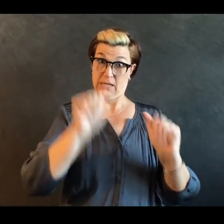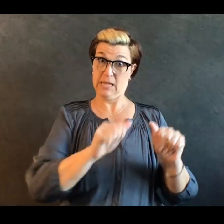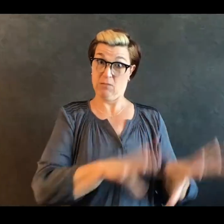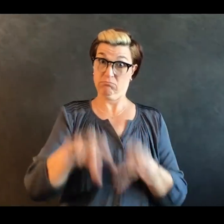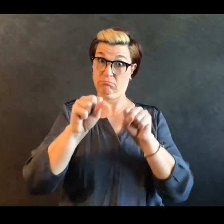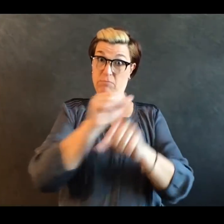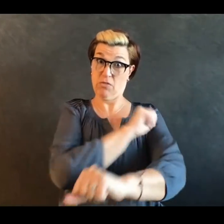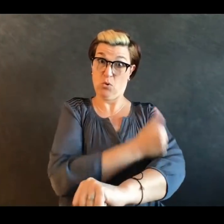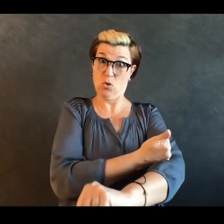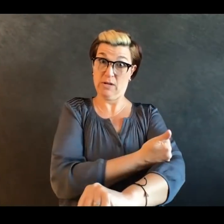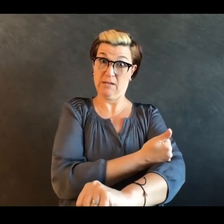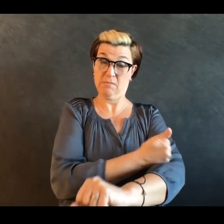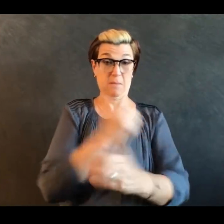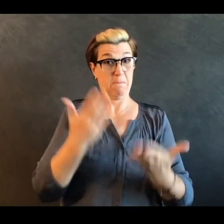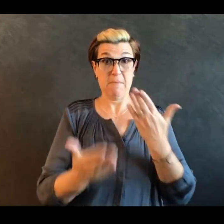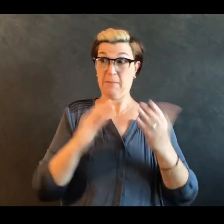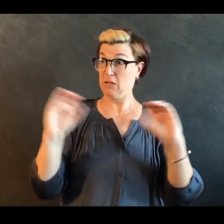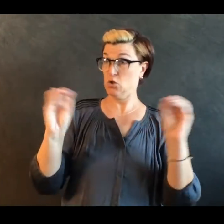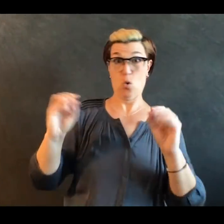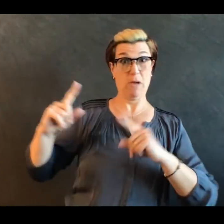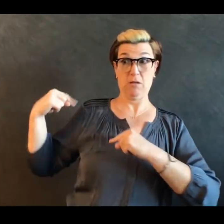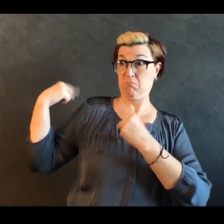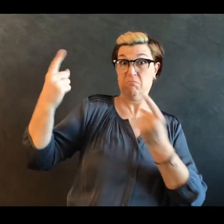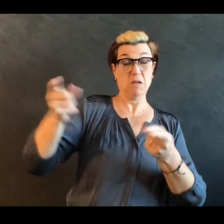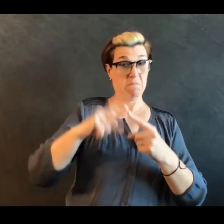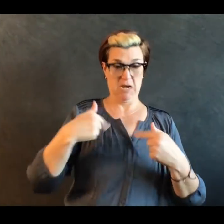but we're going to do it we need these people here we need people for this